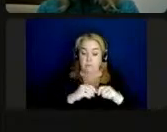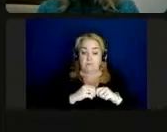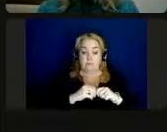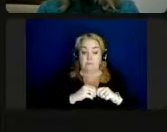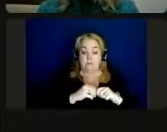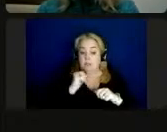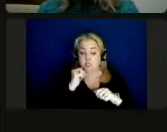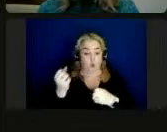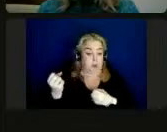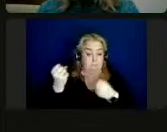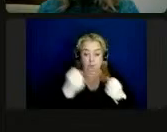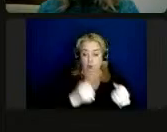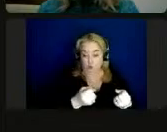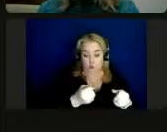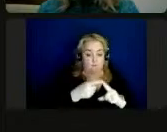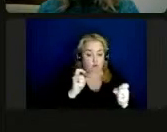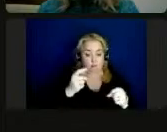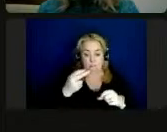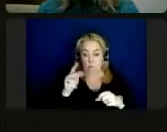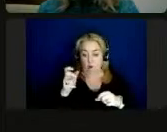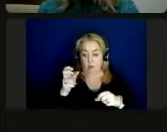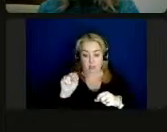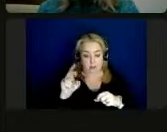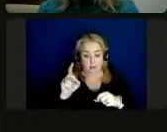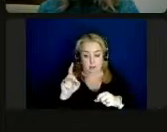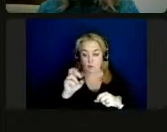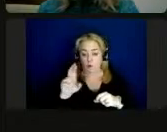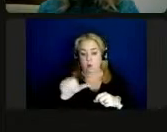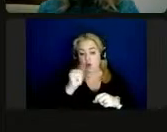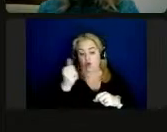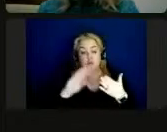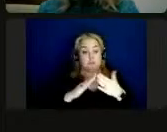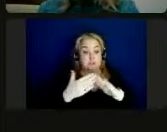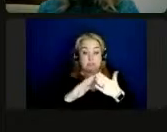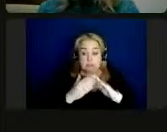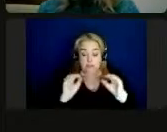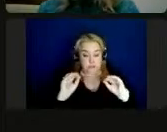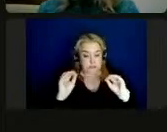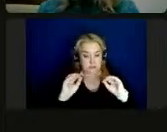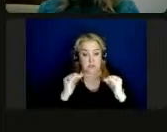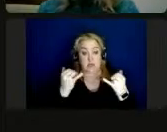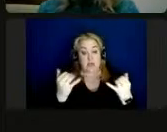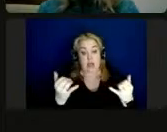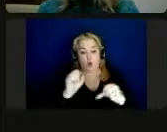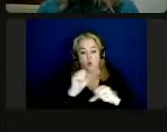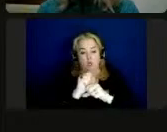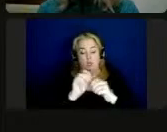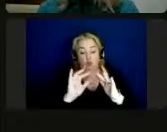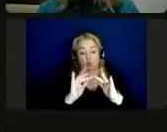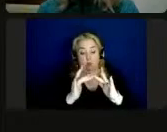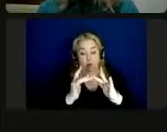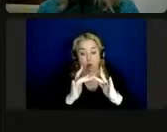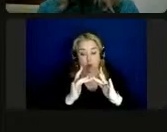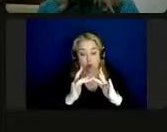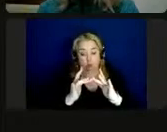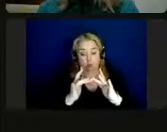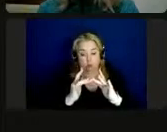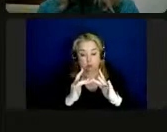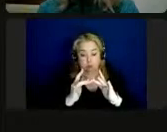THE PHYSICAL LOCATION IS SALEM,